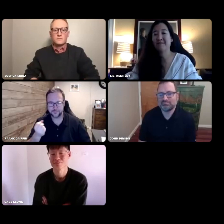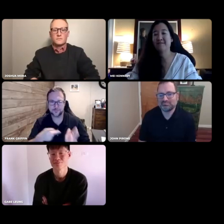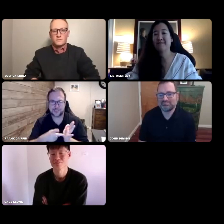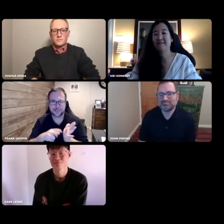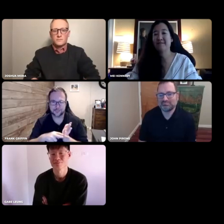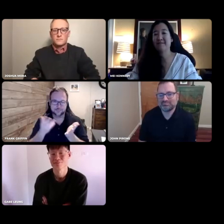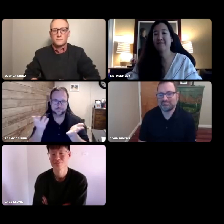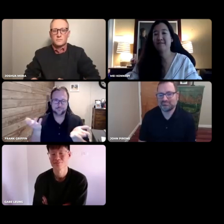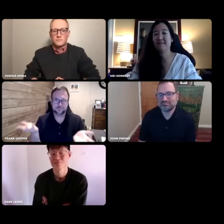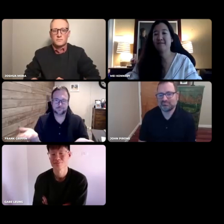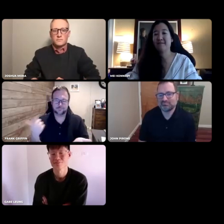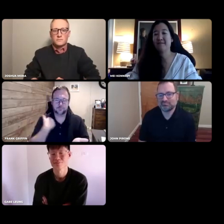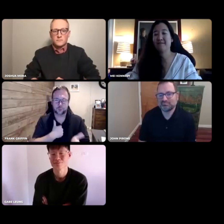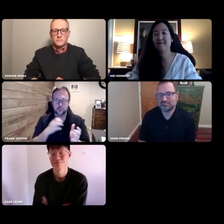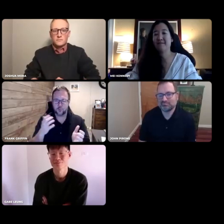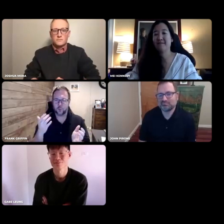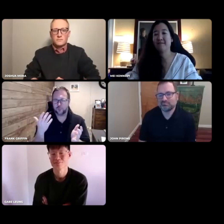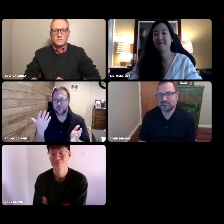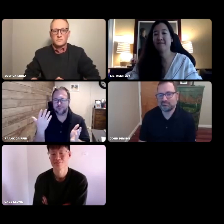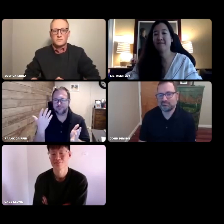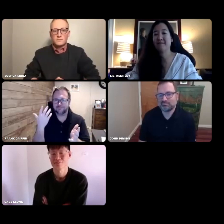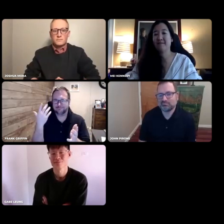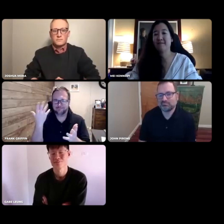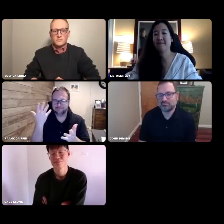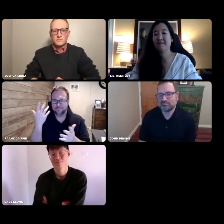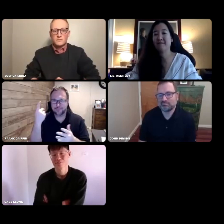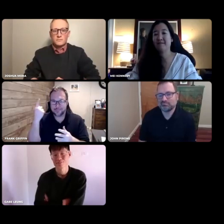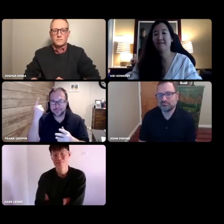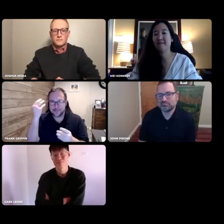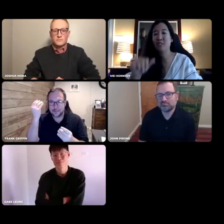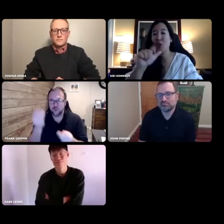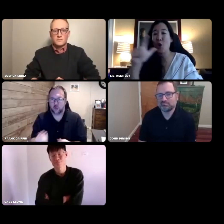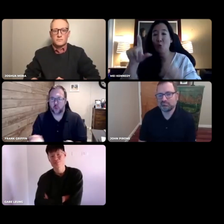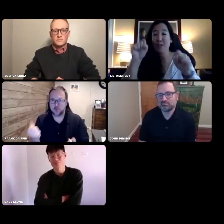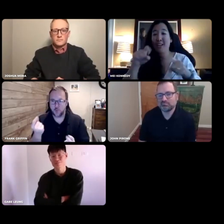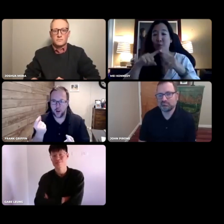They're not ideal for this situation, but we have students to serve.